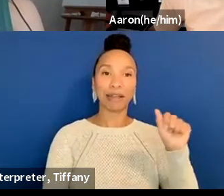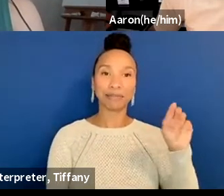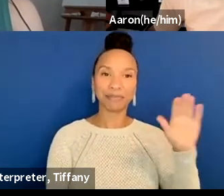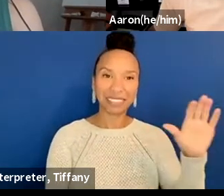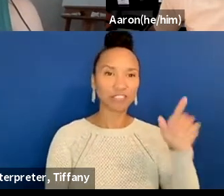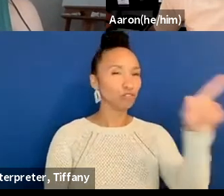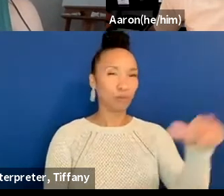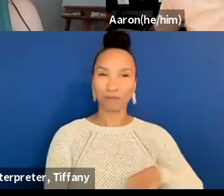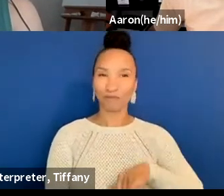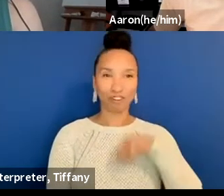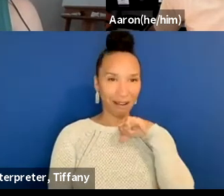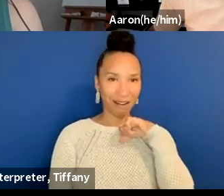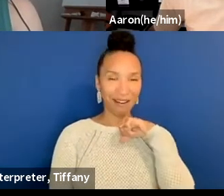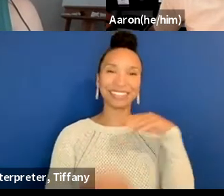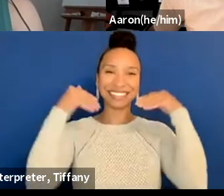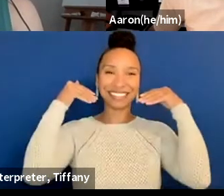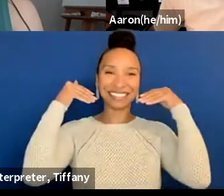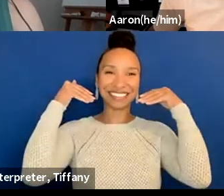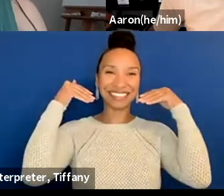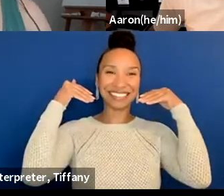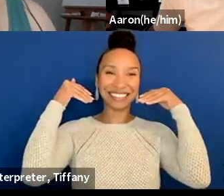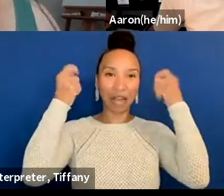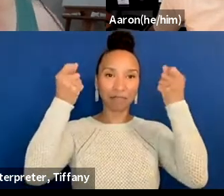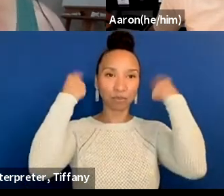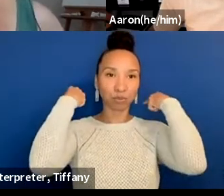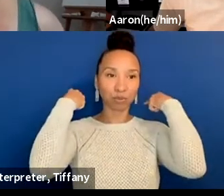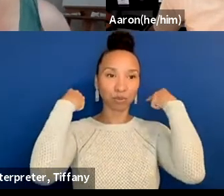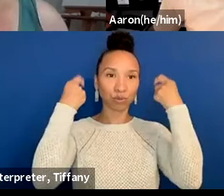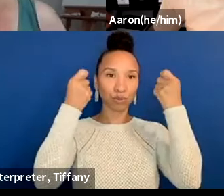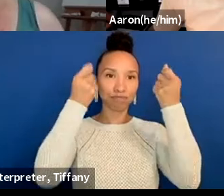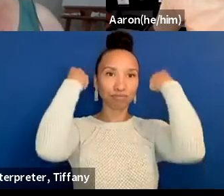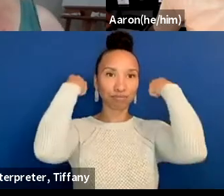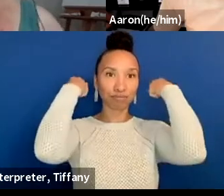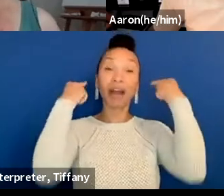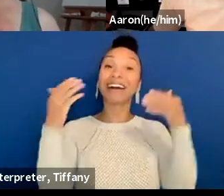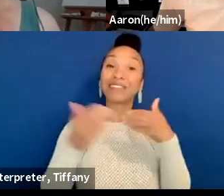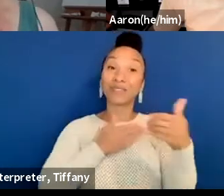Benjamin (they/them/elle): yeah i'll keep stopping and starting as necessary, but i'd love to follow up on.